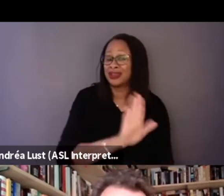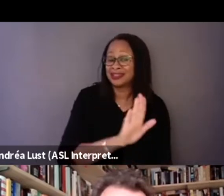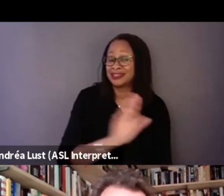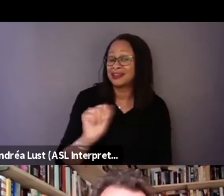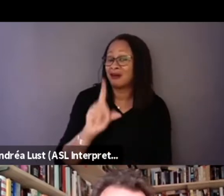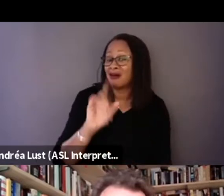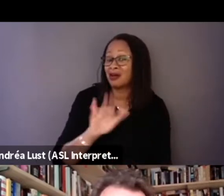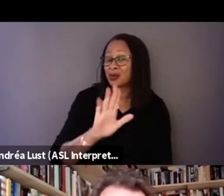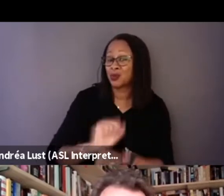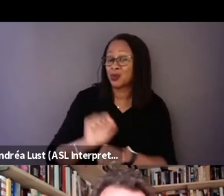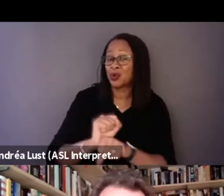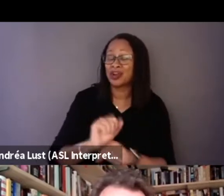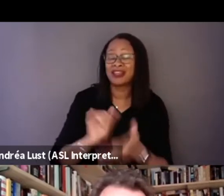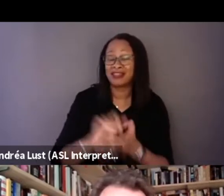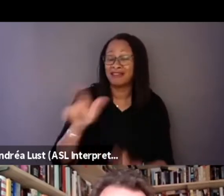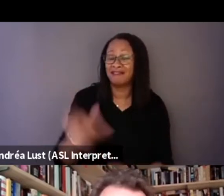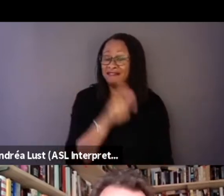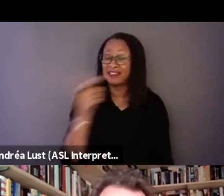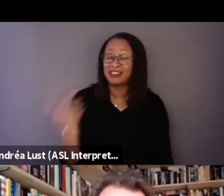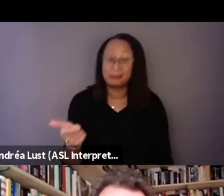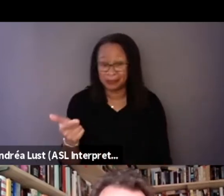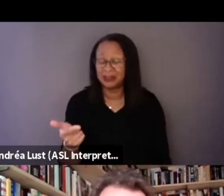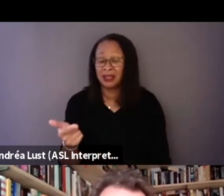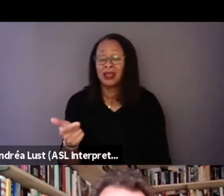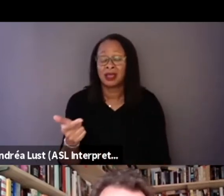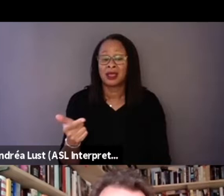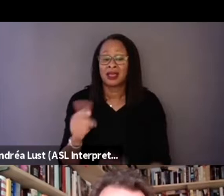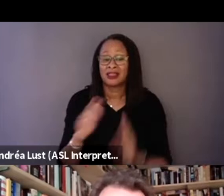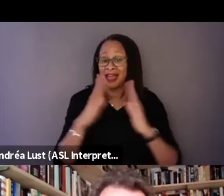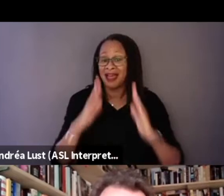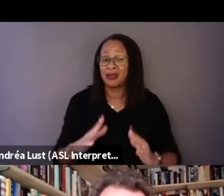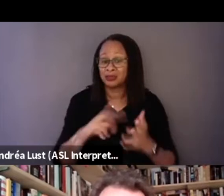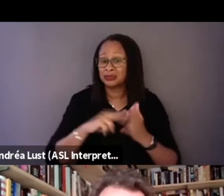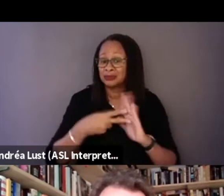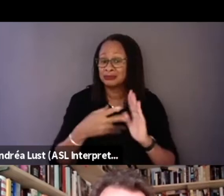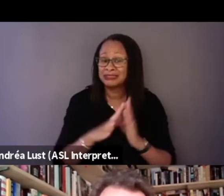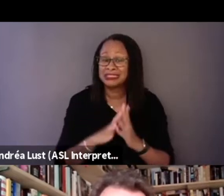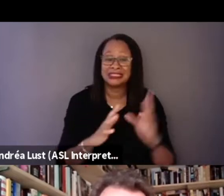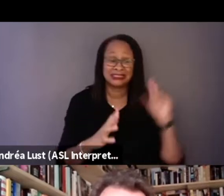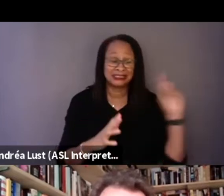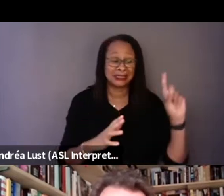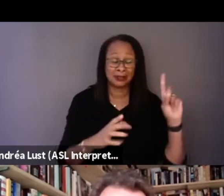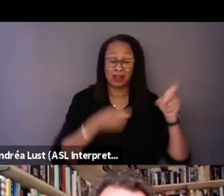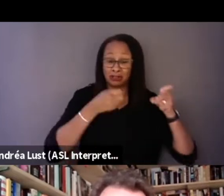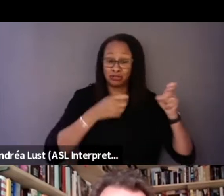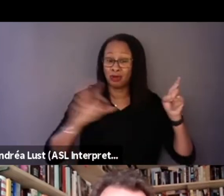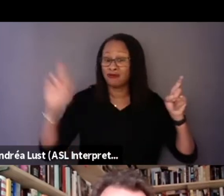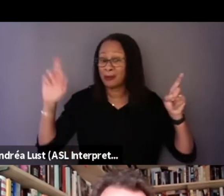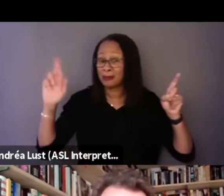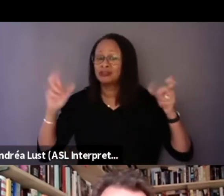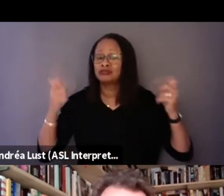that flipped the house. So it's not a sentimental story about someone, you know,